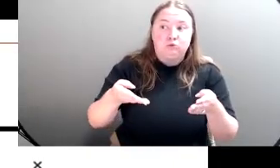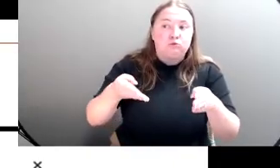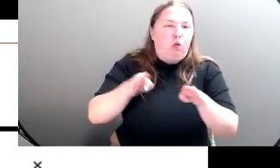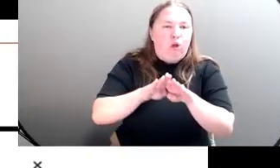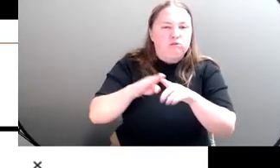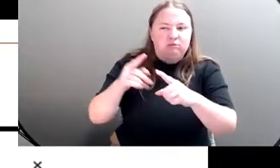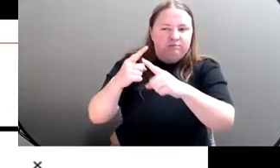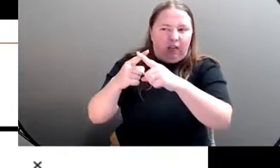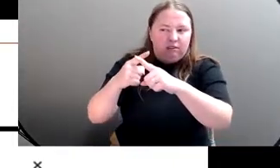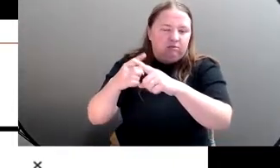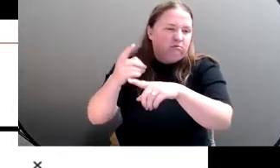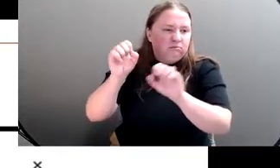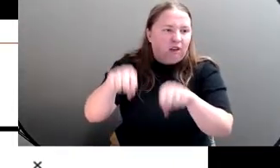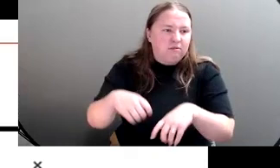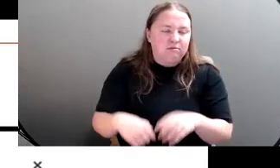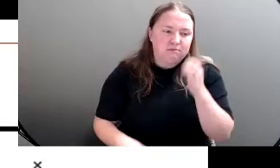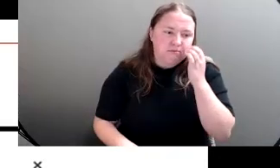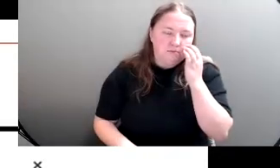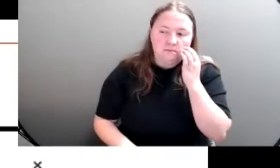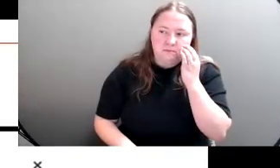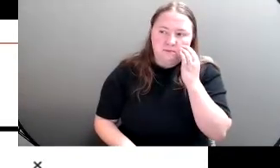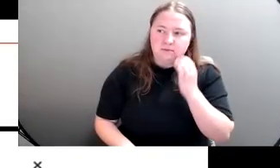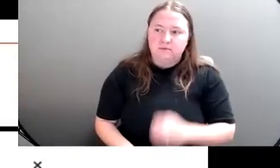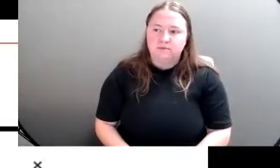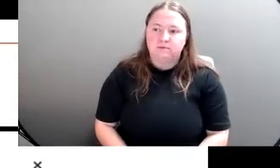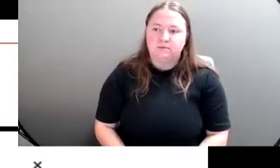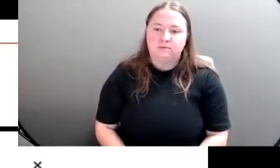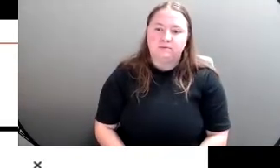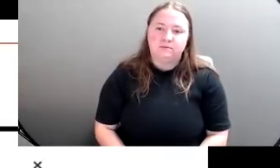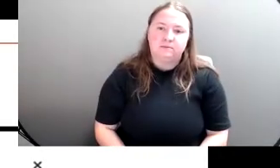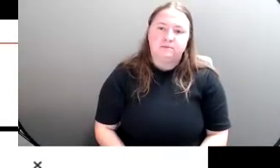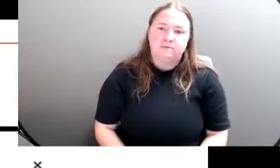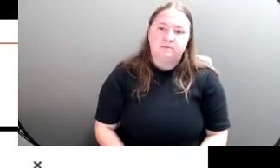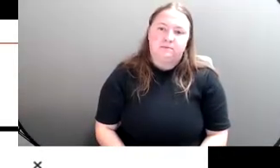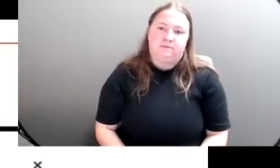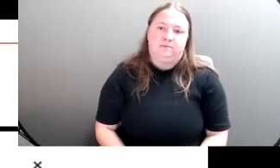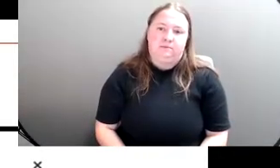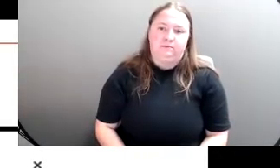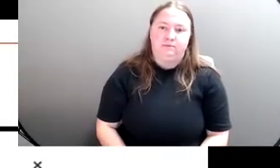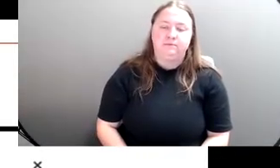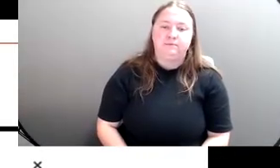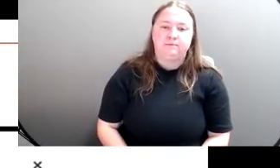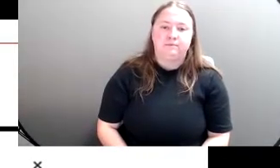any of the cells in the grade book and it'll, close that window out for you.